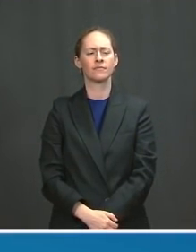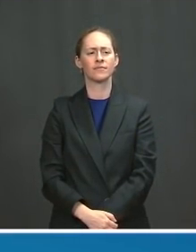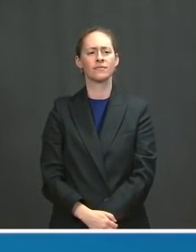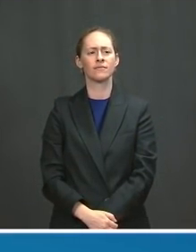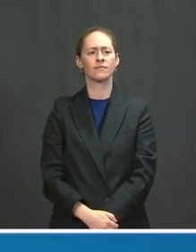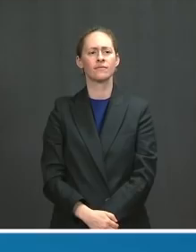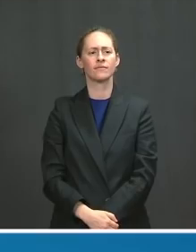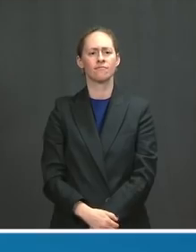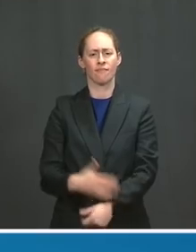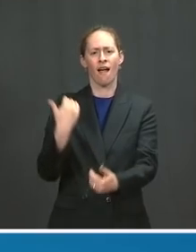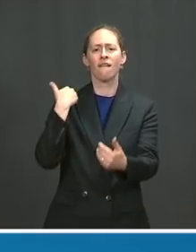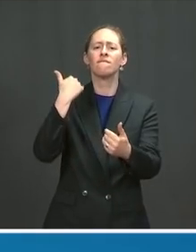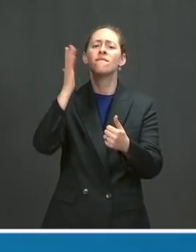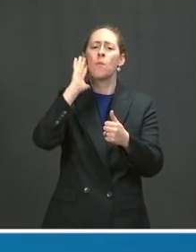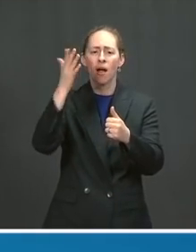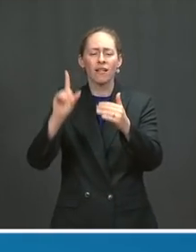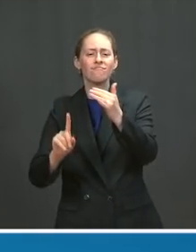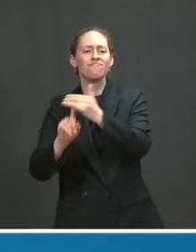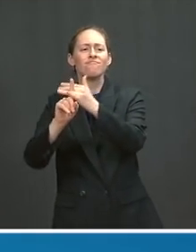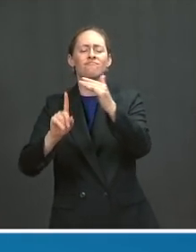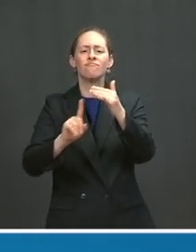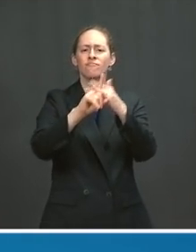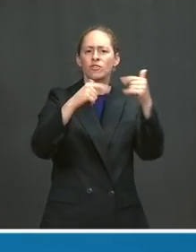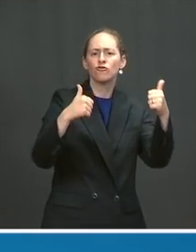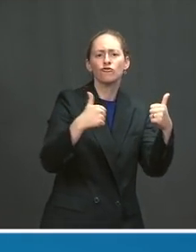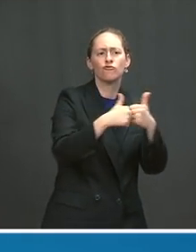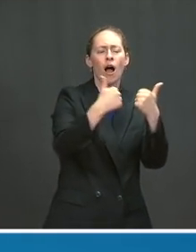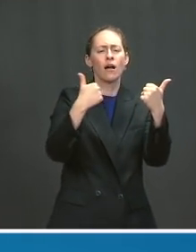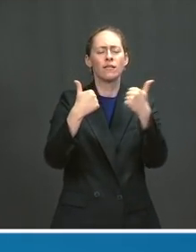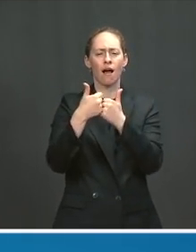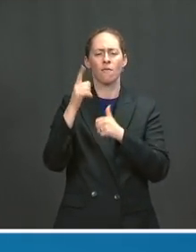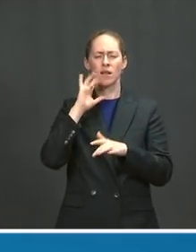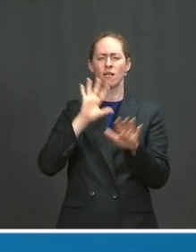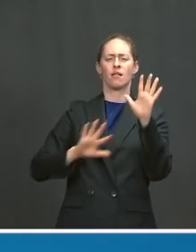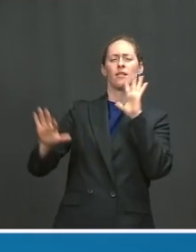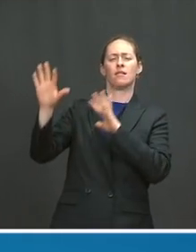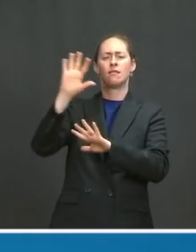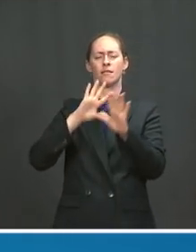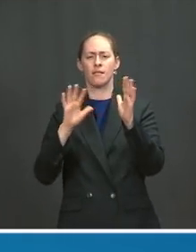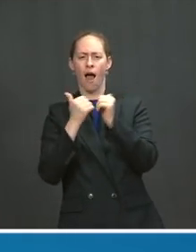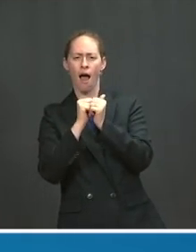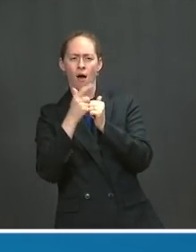with its own challenges, and with its own opportunities.